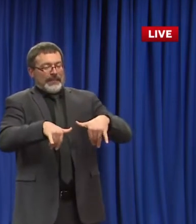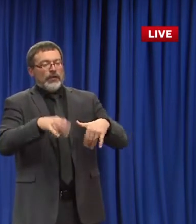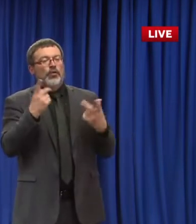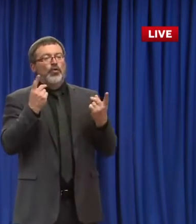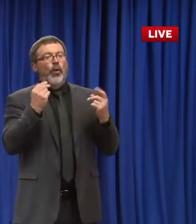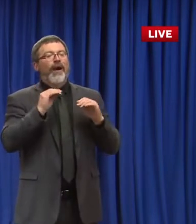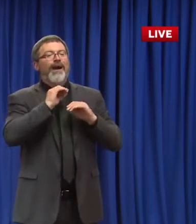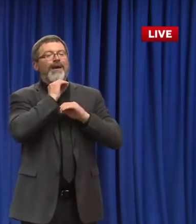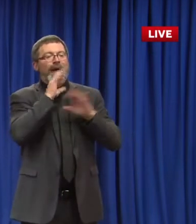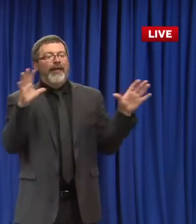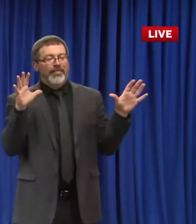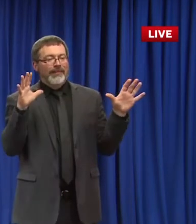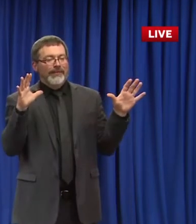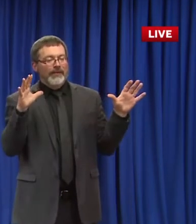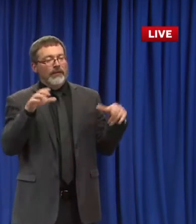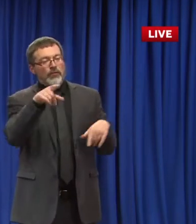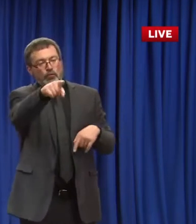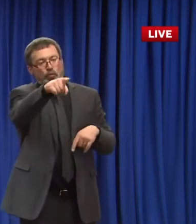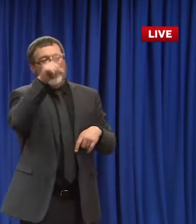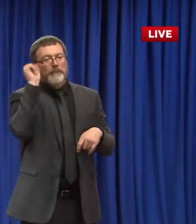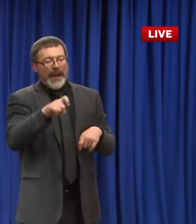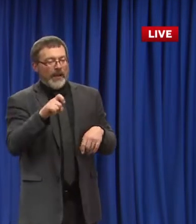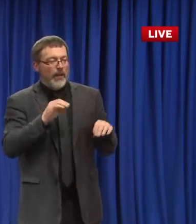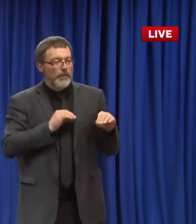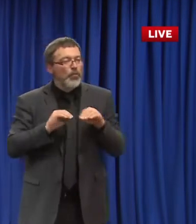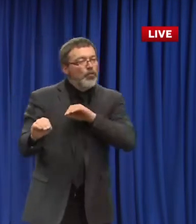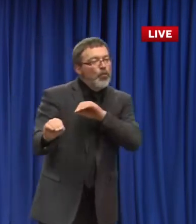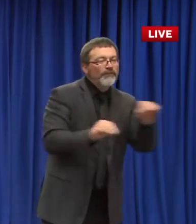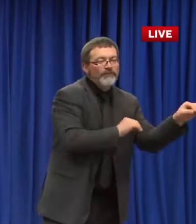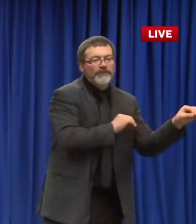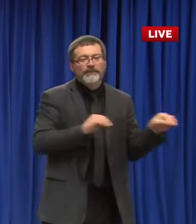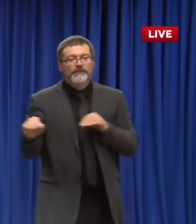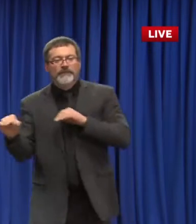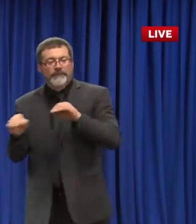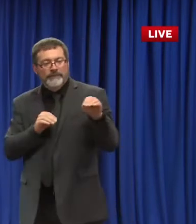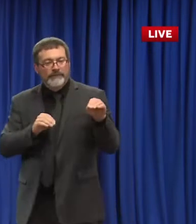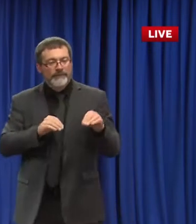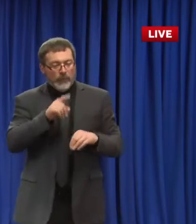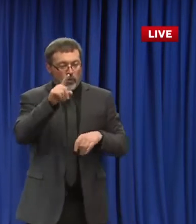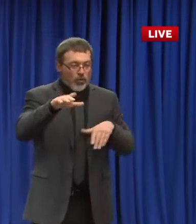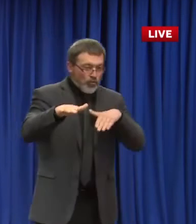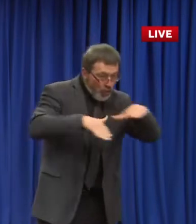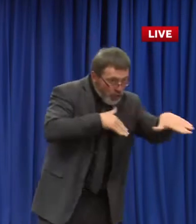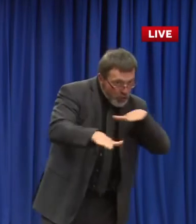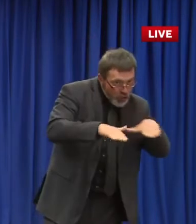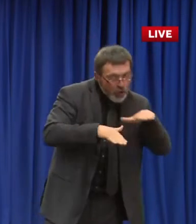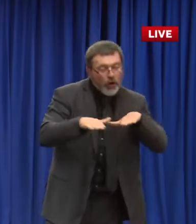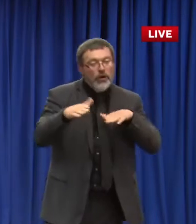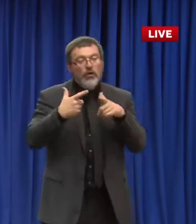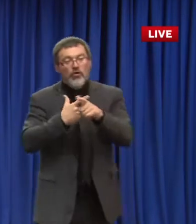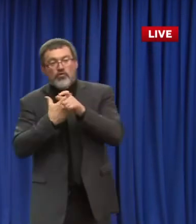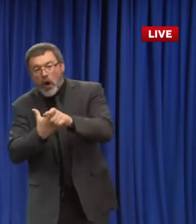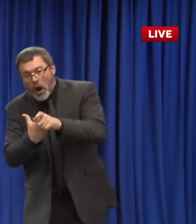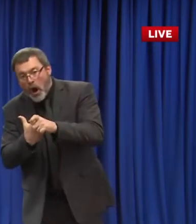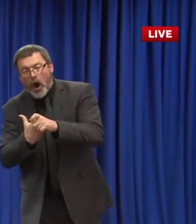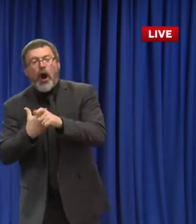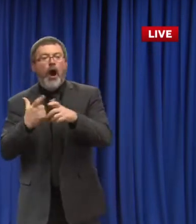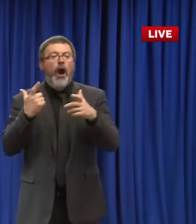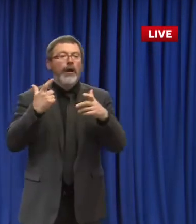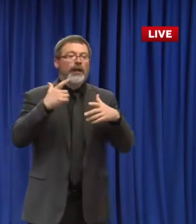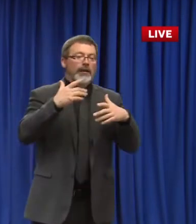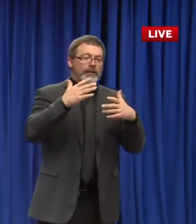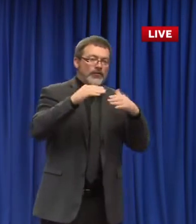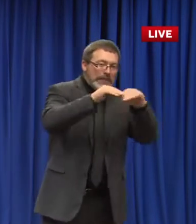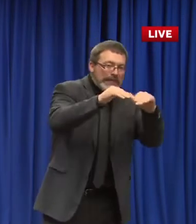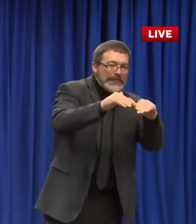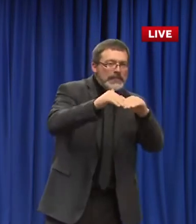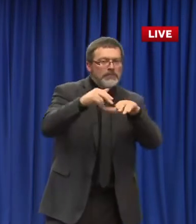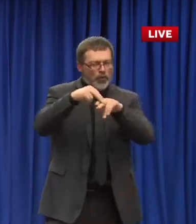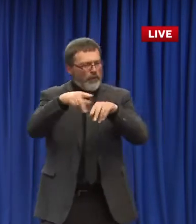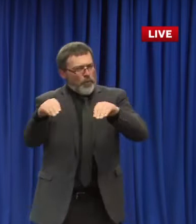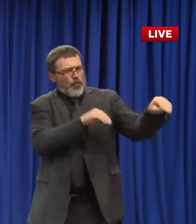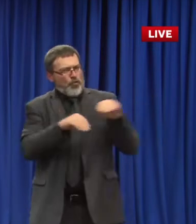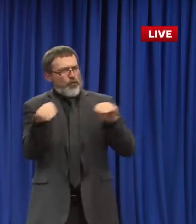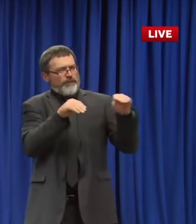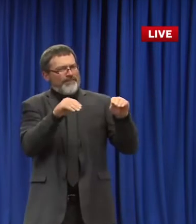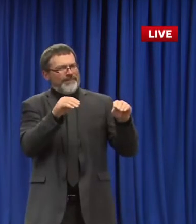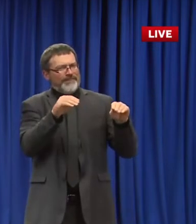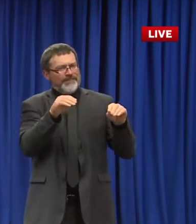YOU’RE GETTING YOU’RE NOT CAN GO CONGREGATING WITH A SMALLER OR EVEN A LARGE GROUP BUT FOR AN EXTENDED PERIOD OF TIME, THAT’S JUST WHAT WE’RE TRYING TO AVOID AT THIS POINT, AND WE’RE TRYING